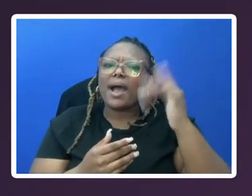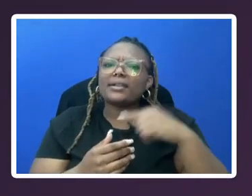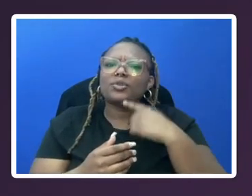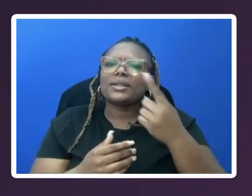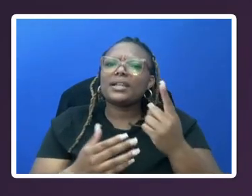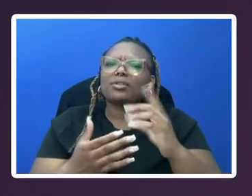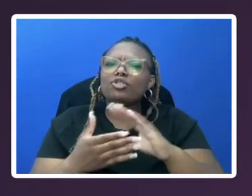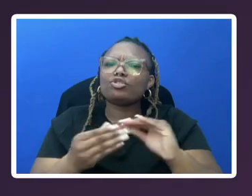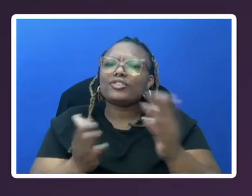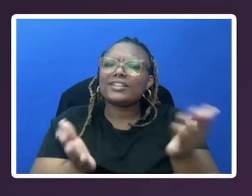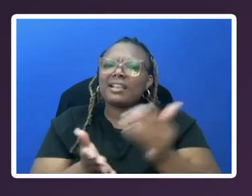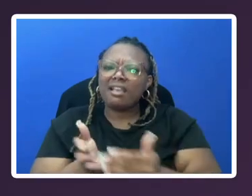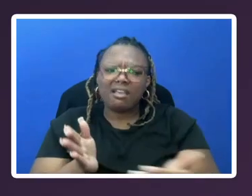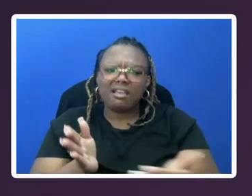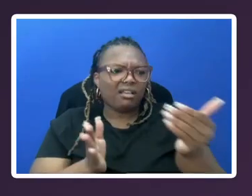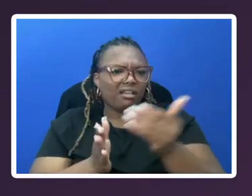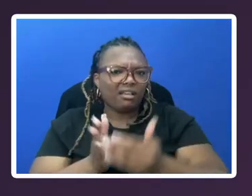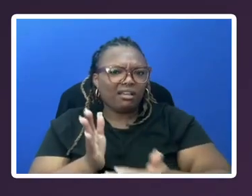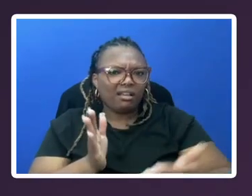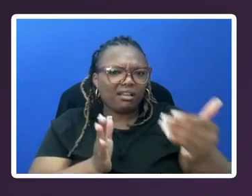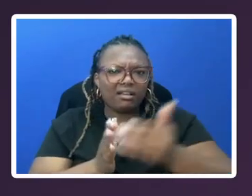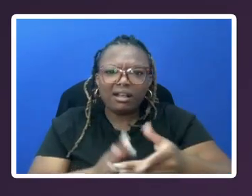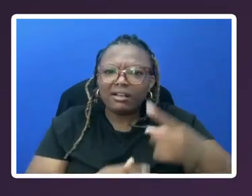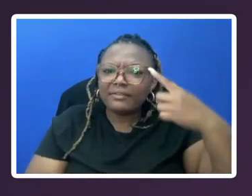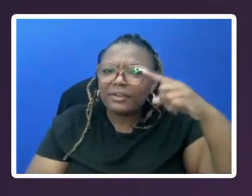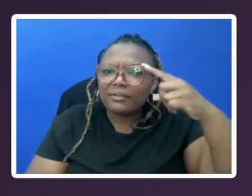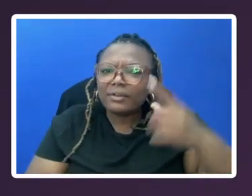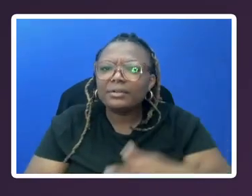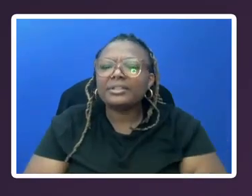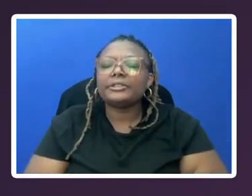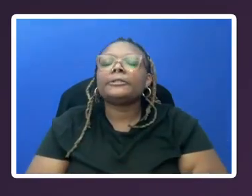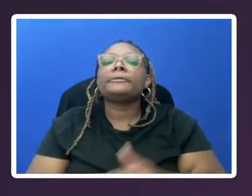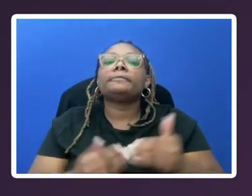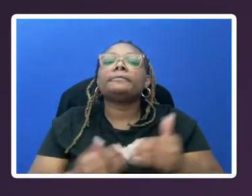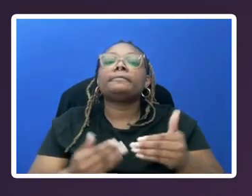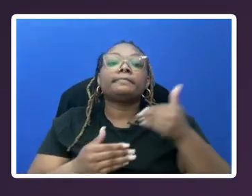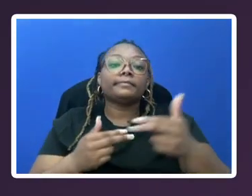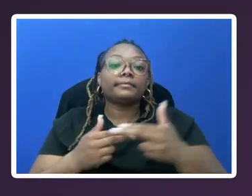So, in the next slide, we look at our goal, which is really,